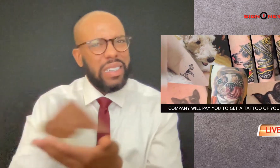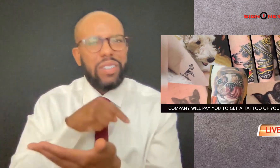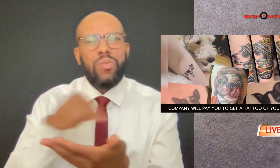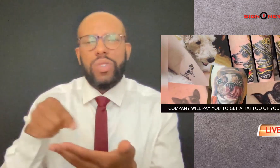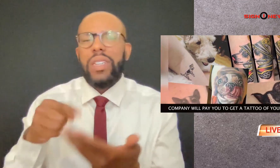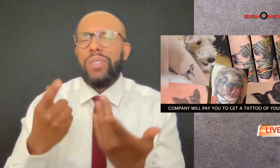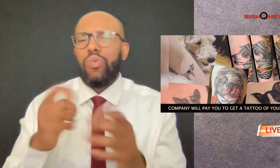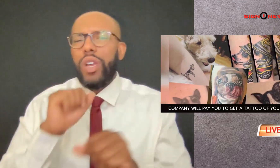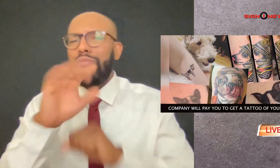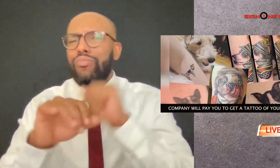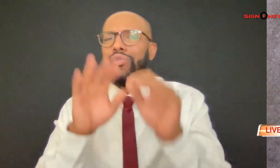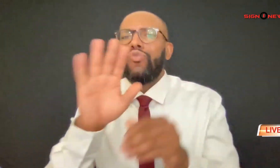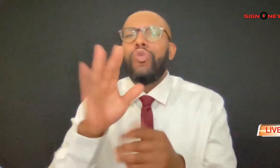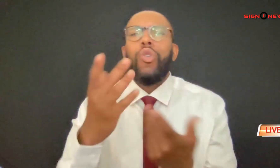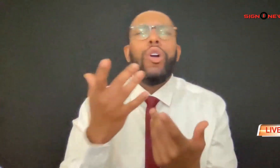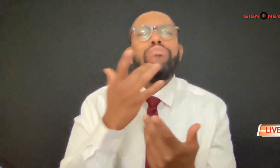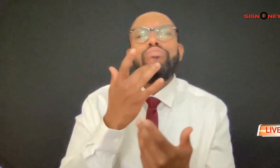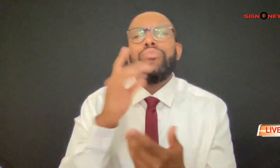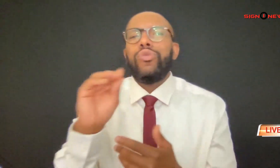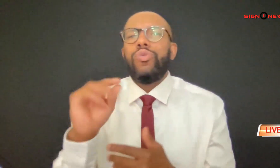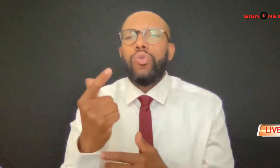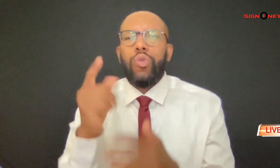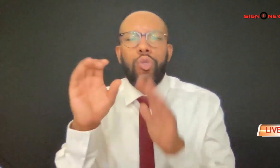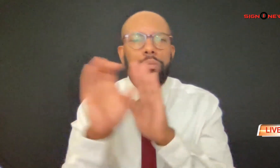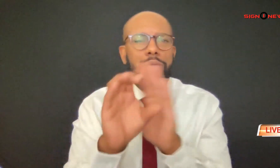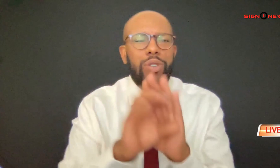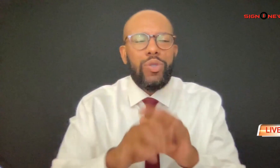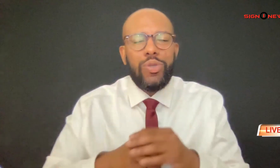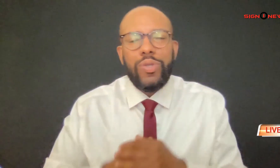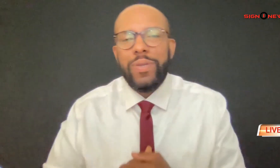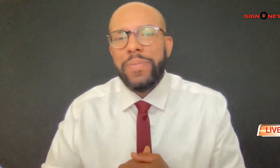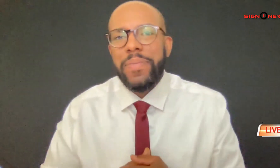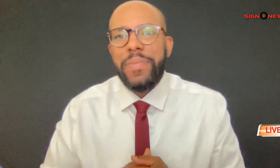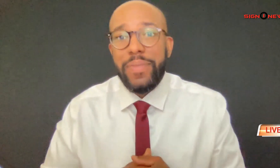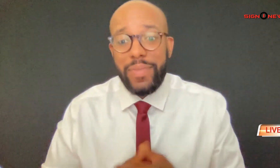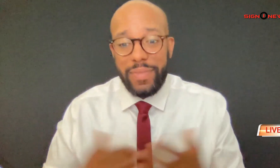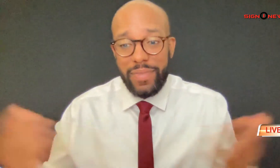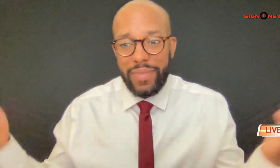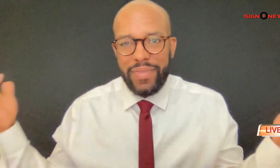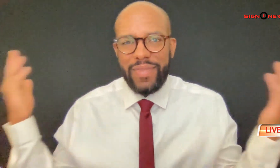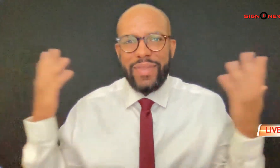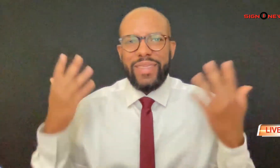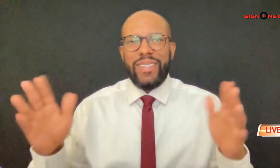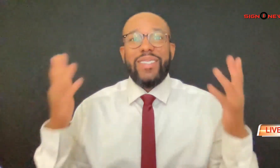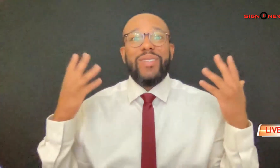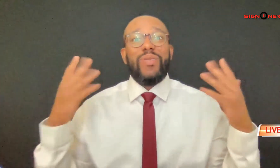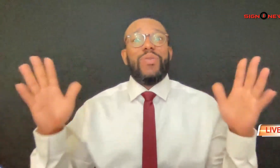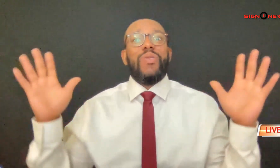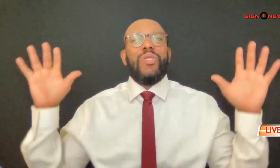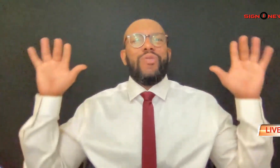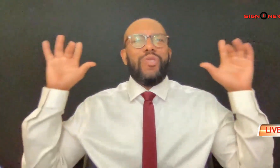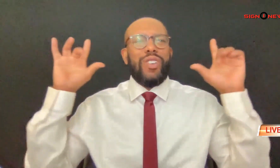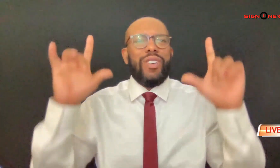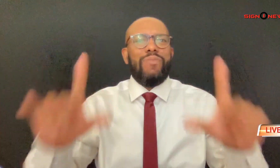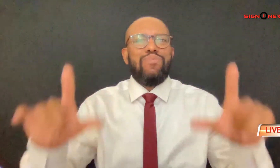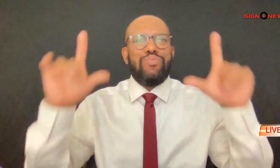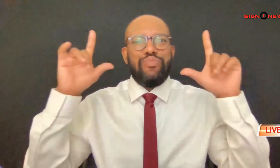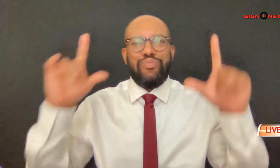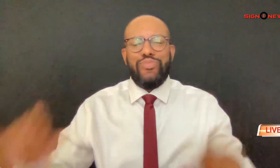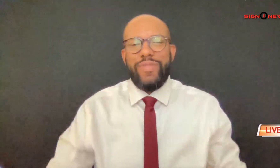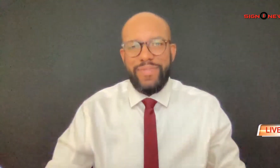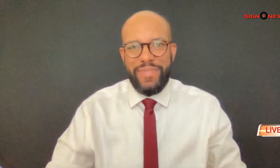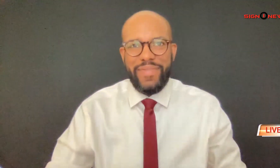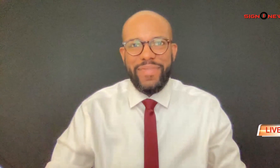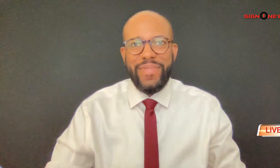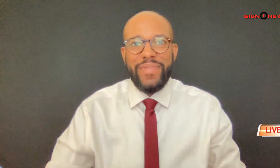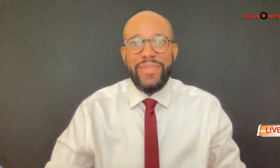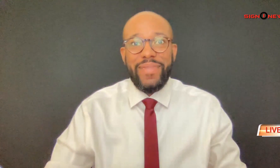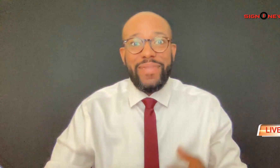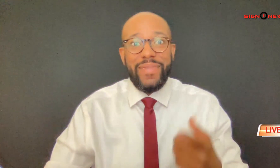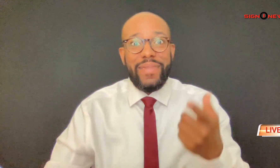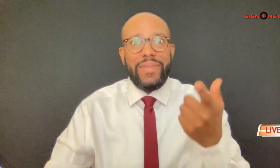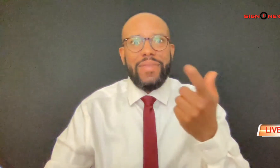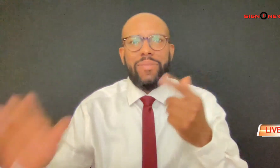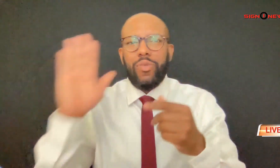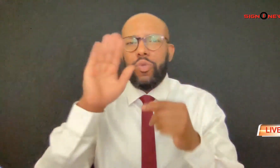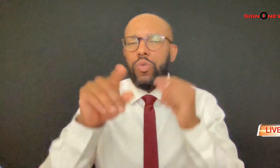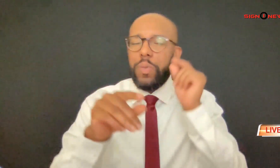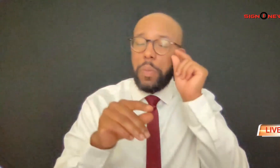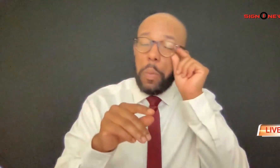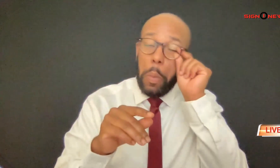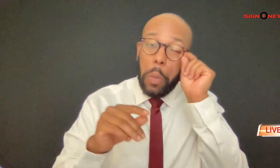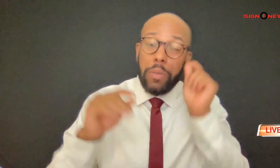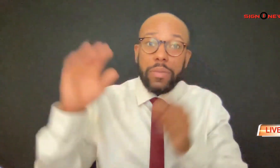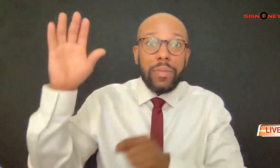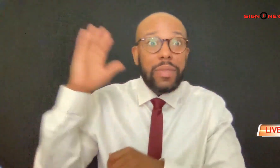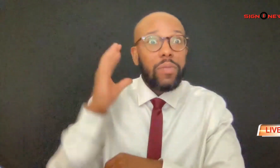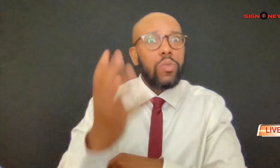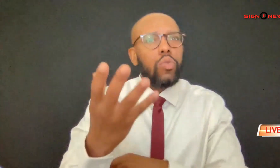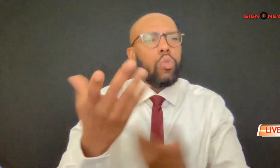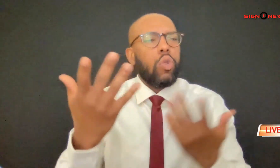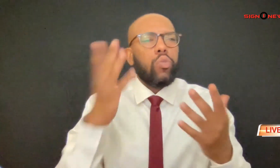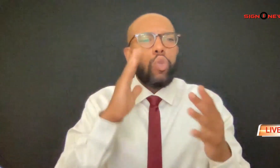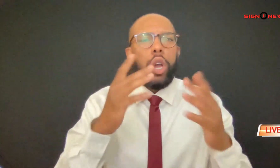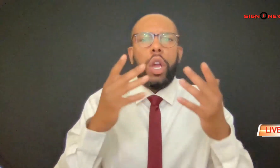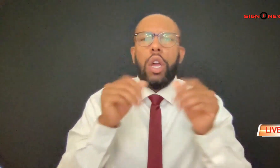national dog day and that's all for today Sign1News will be broadcasting updates Monday